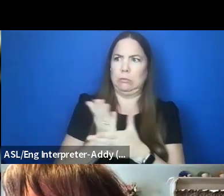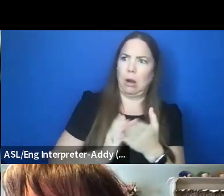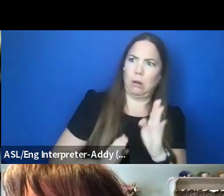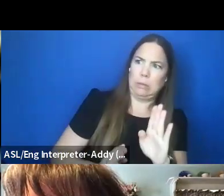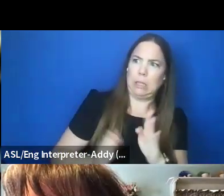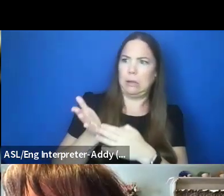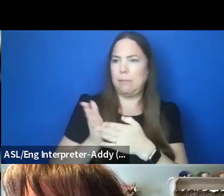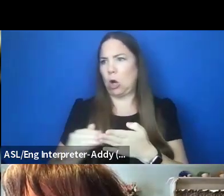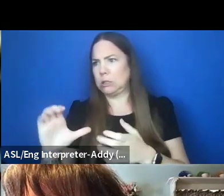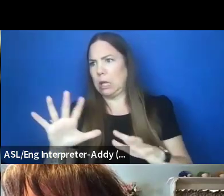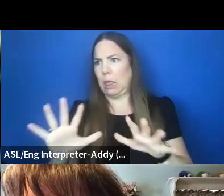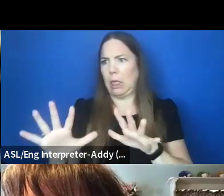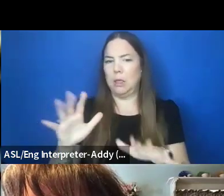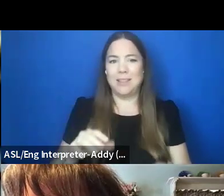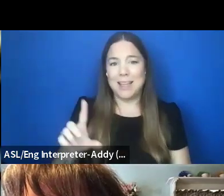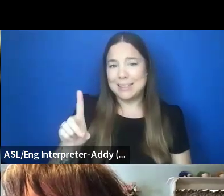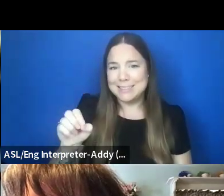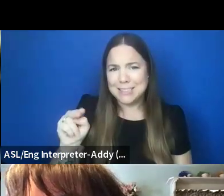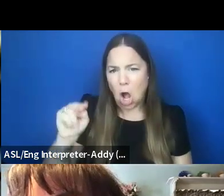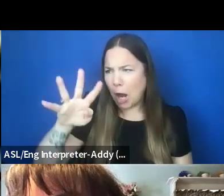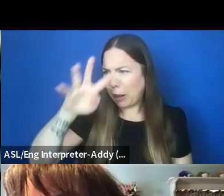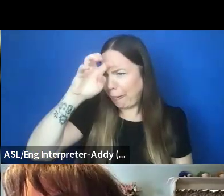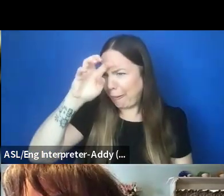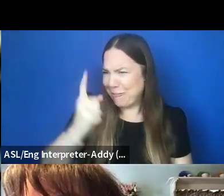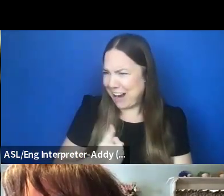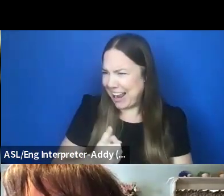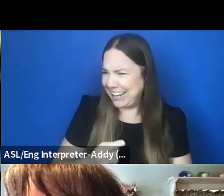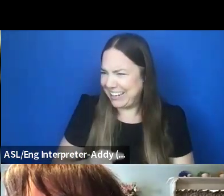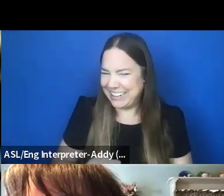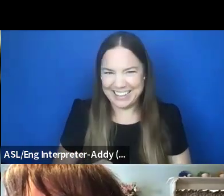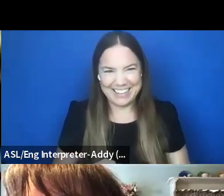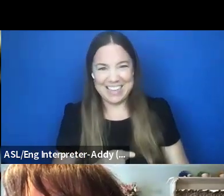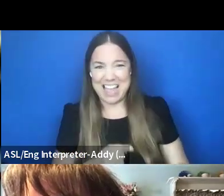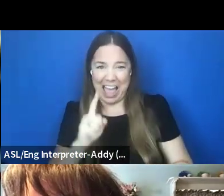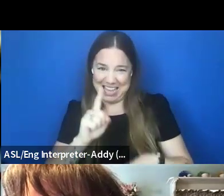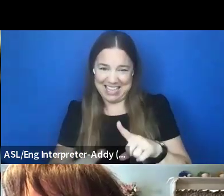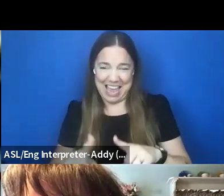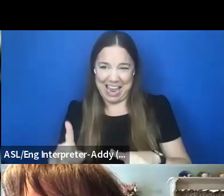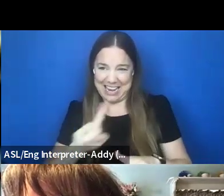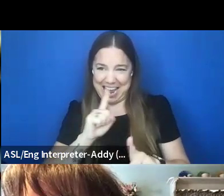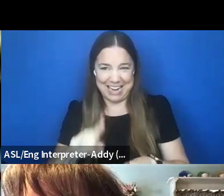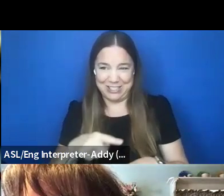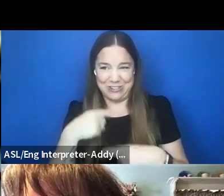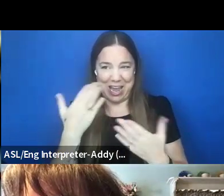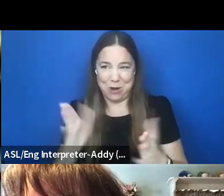Brooke Wilson: You look puzzled, Don. You? Gotta. I probably can't answer your question, but I'll give it a whirl. Don Dew: I'm just